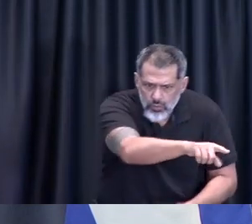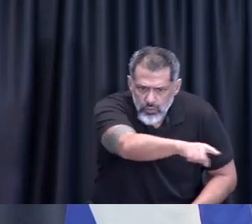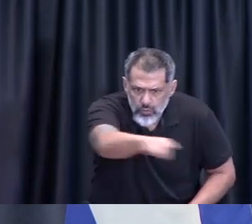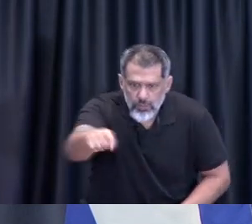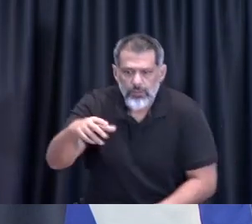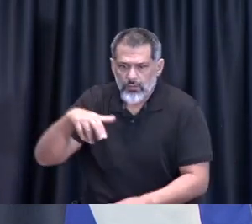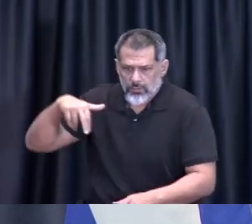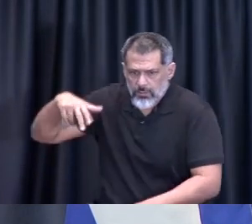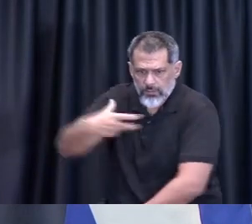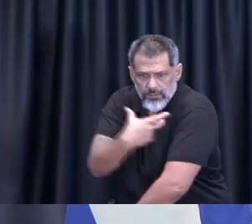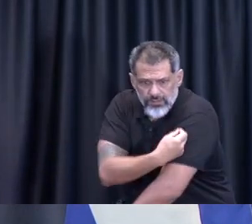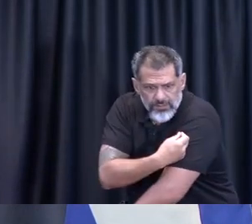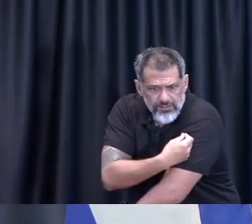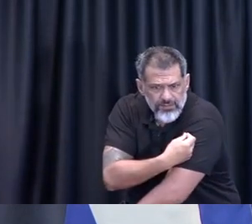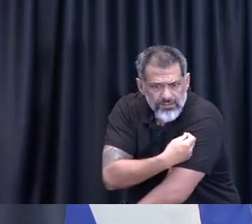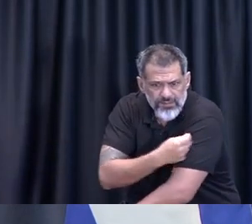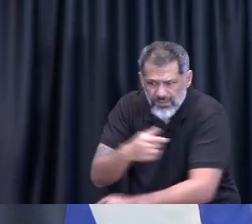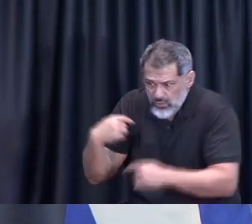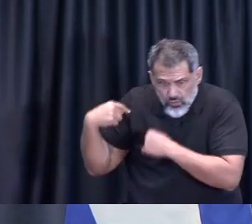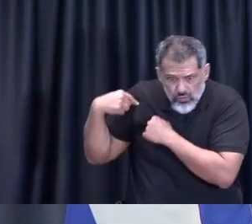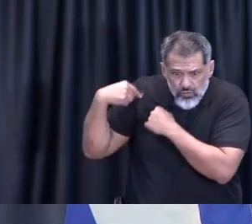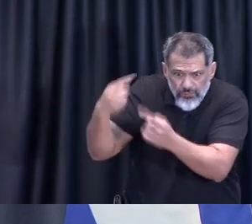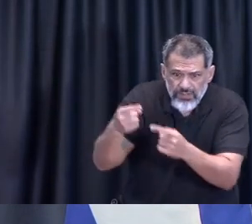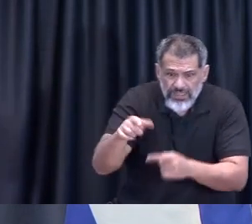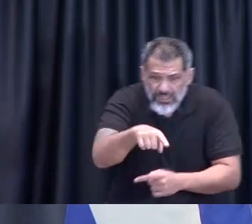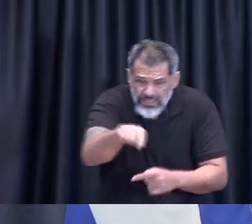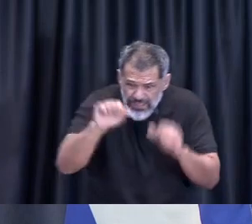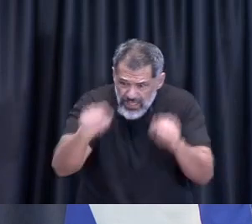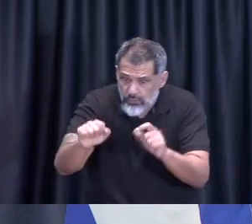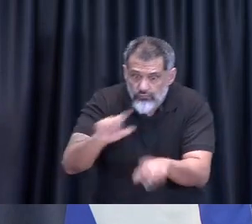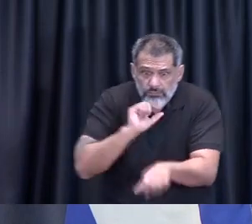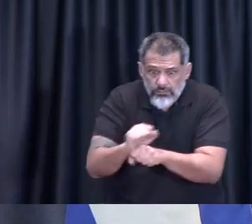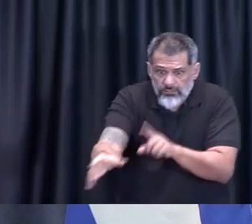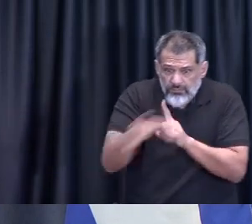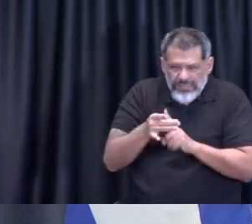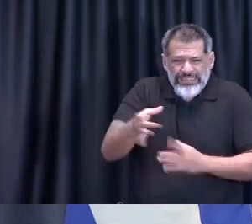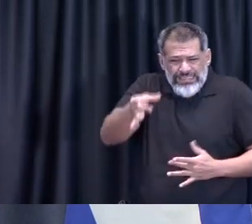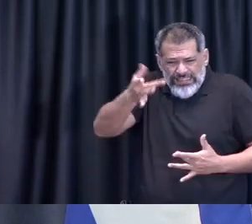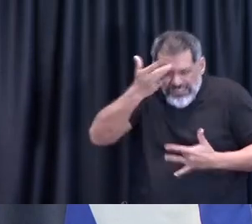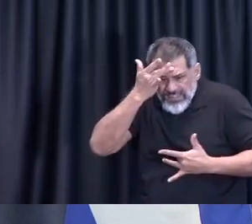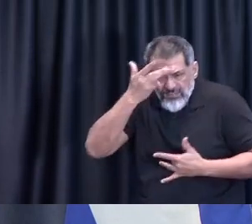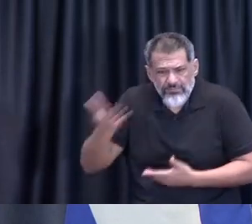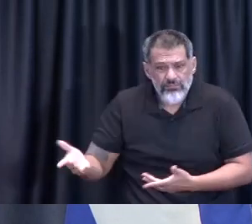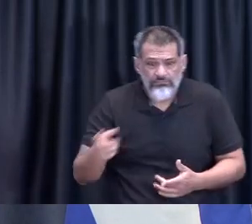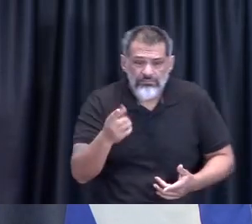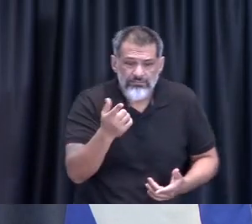And while Omicron may be less severe than the Delta variant, it's clear that vaccines are having